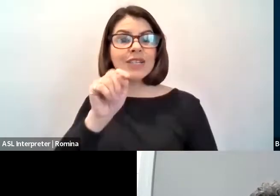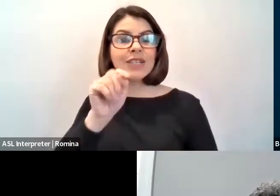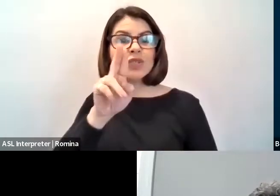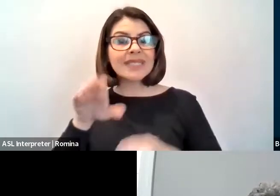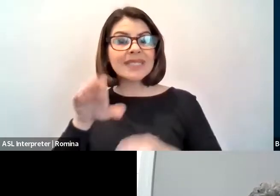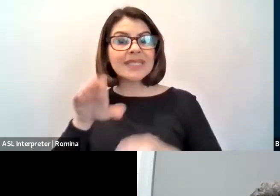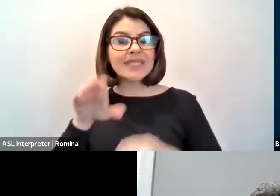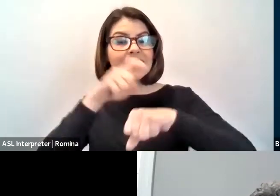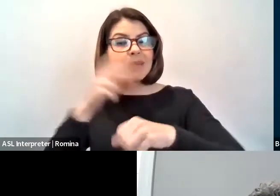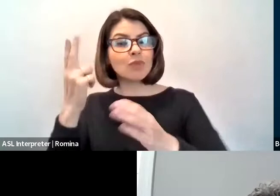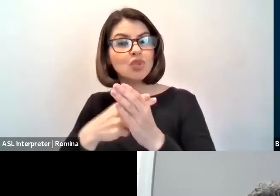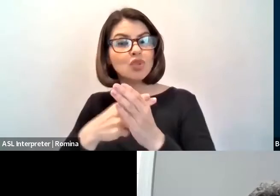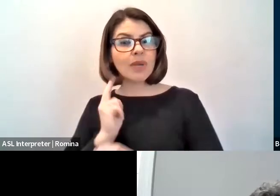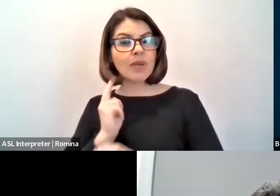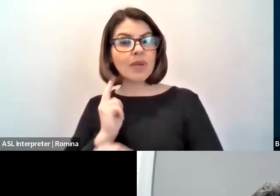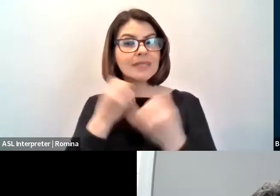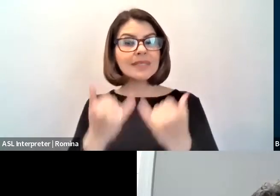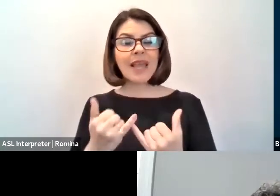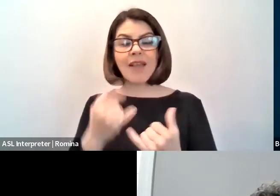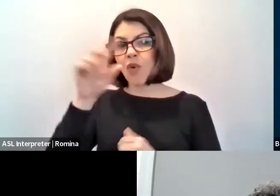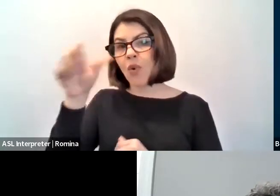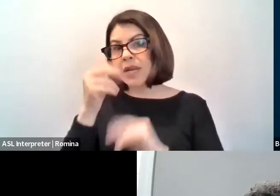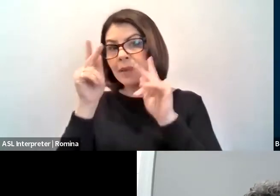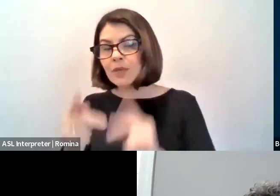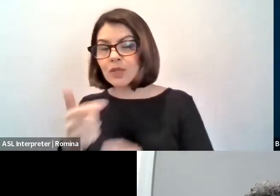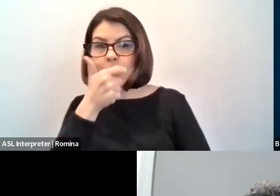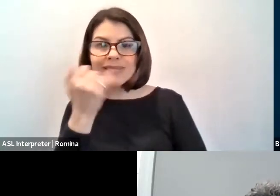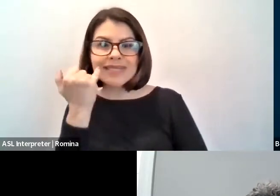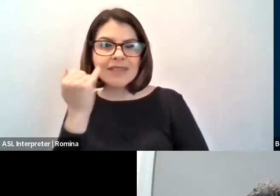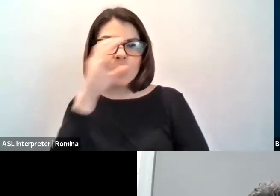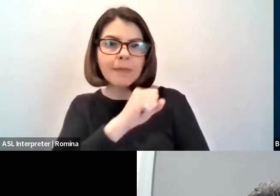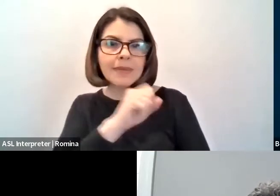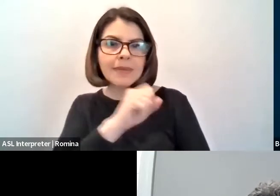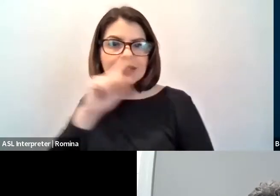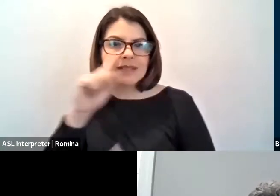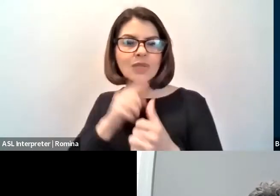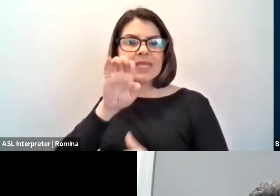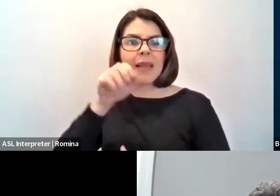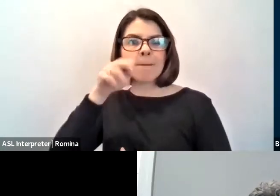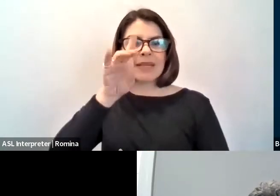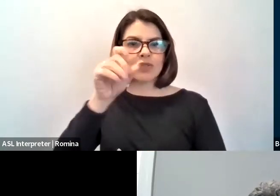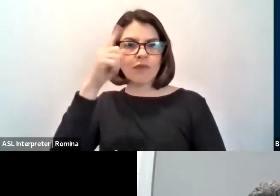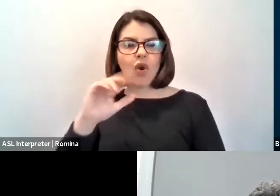to be with us today. - Thanks, Ben. For anybody watching, if you missed the first episode of our three-part series